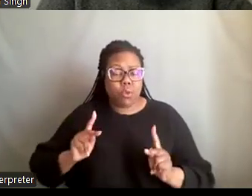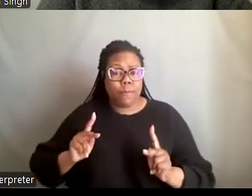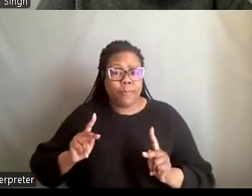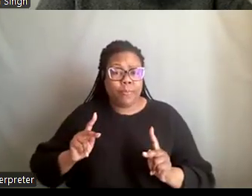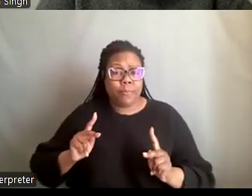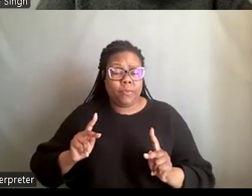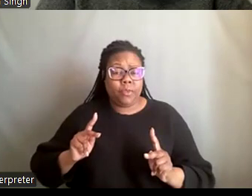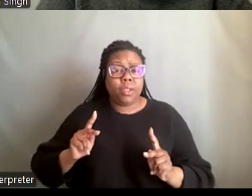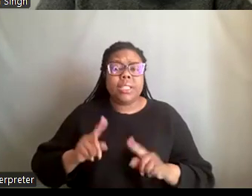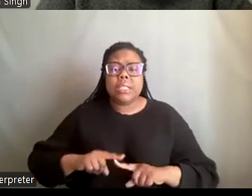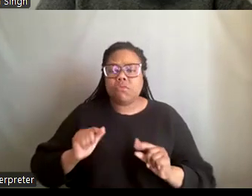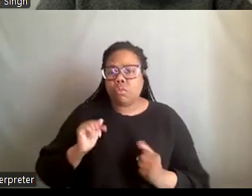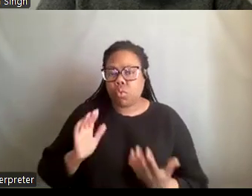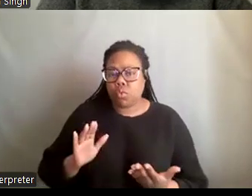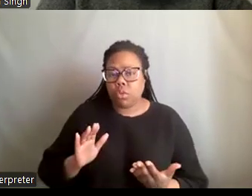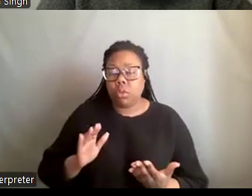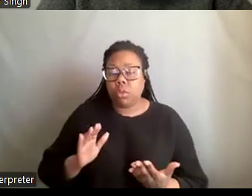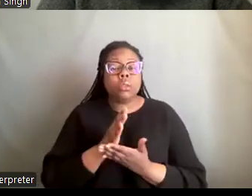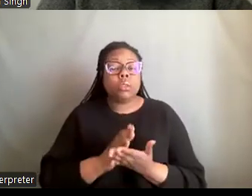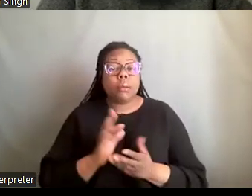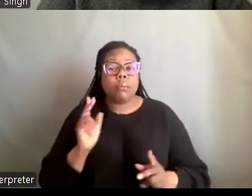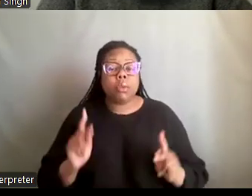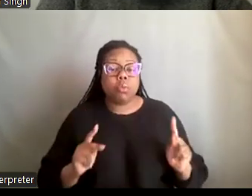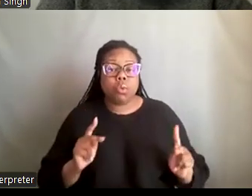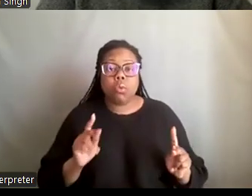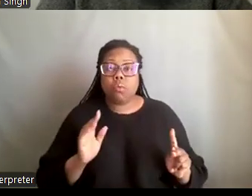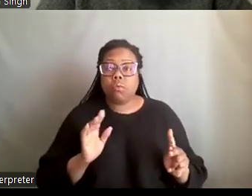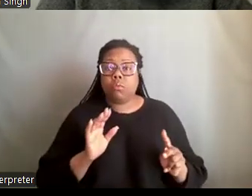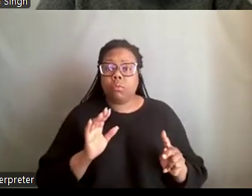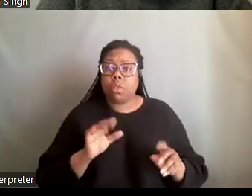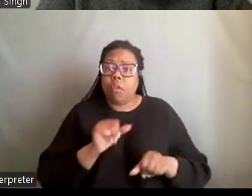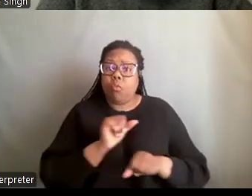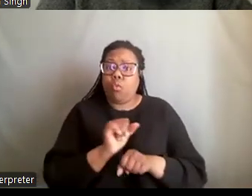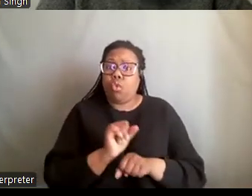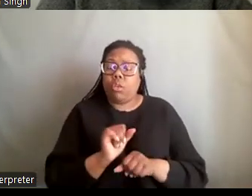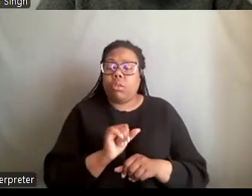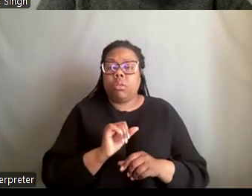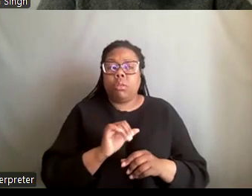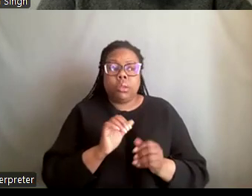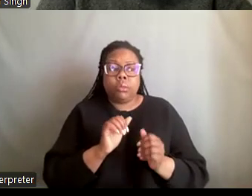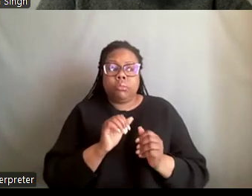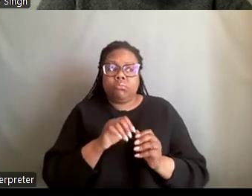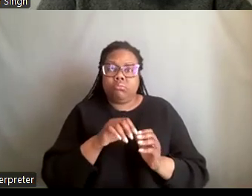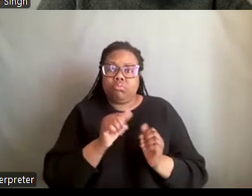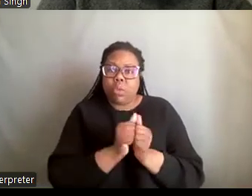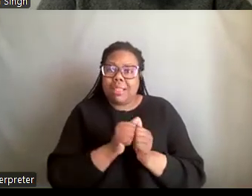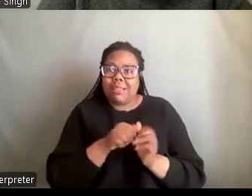how we reach people in a different way. There are folks who have done really great work around